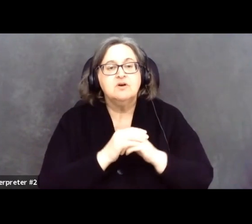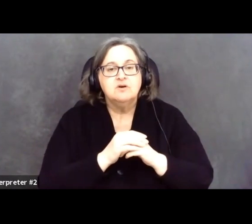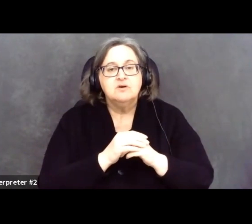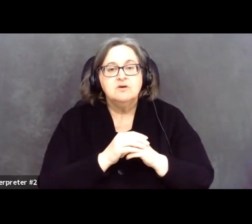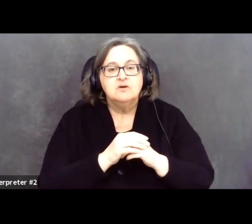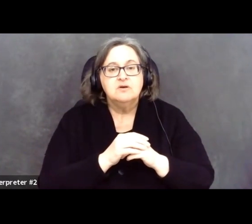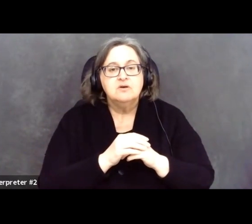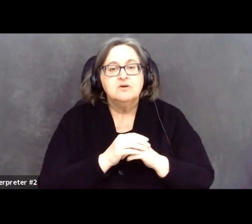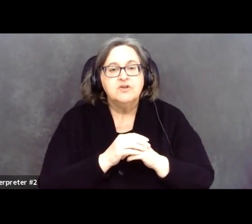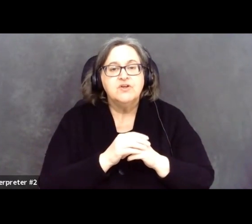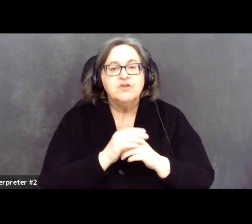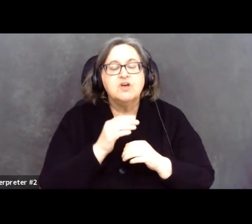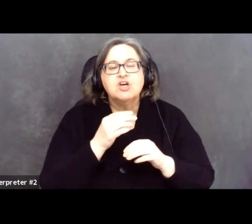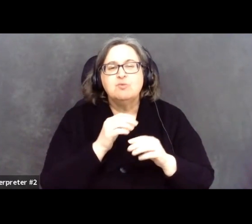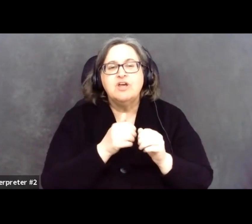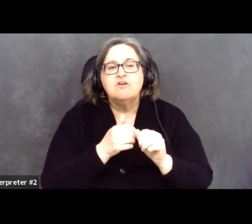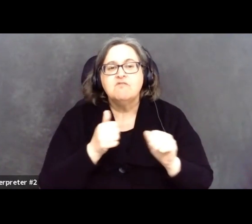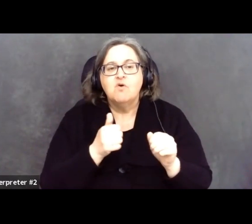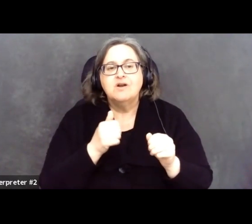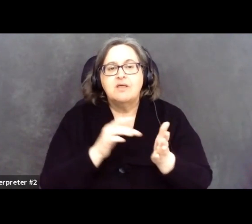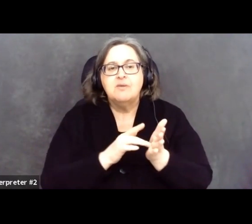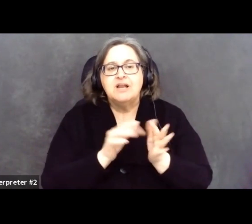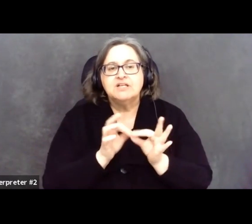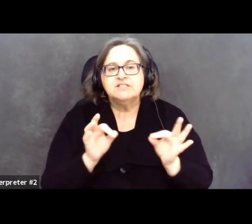away from the medical statement, very much like what Colorado has done.